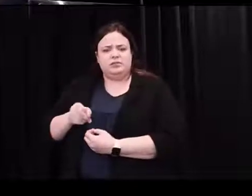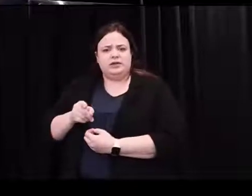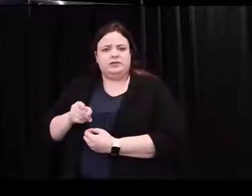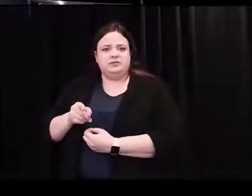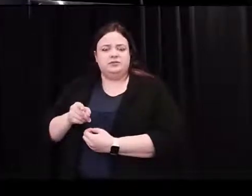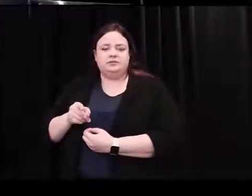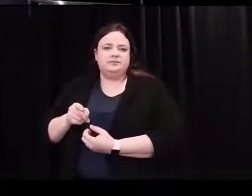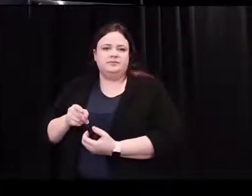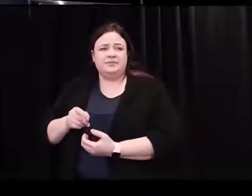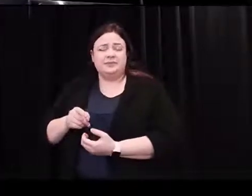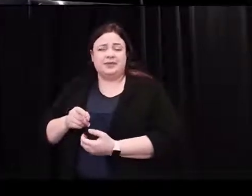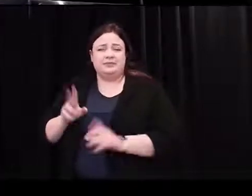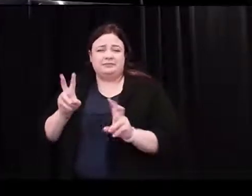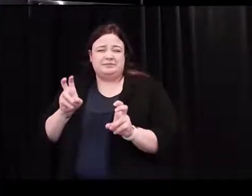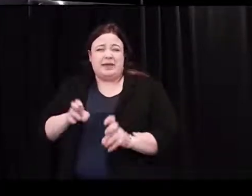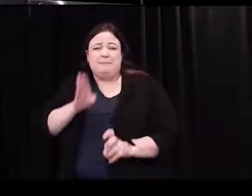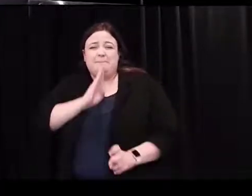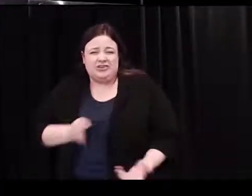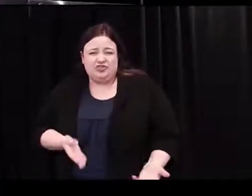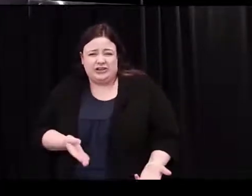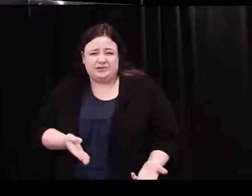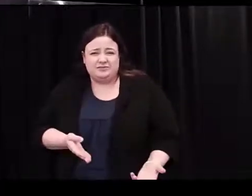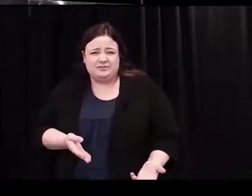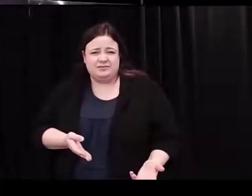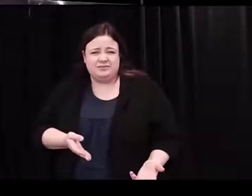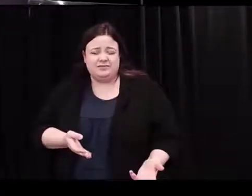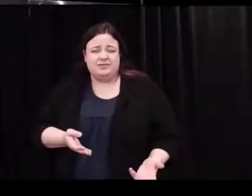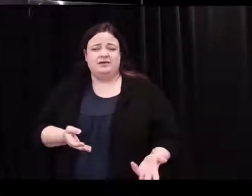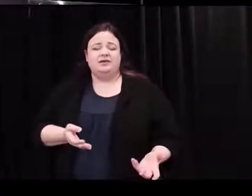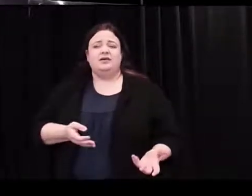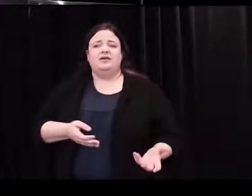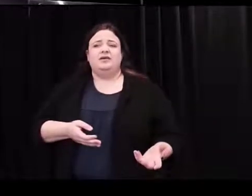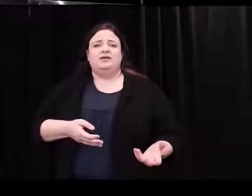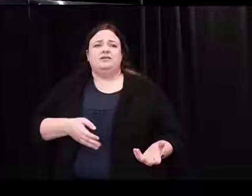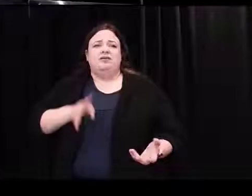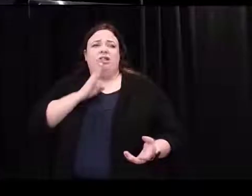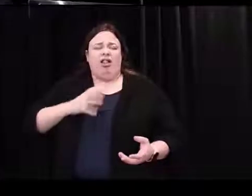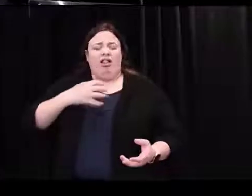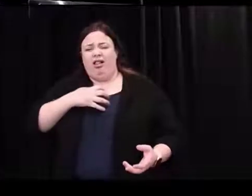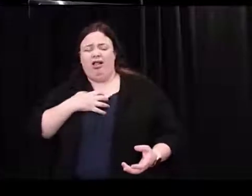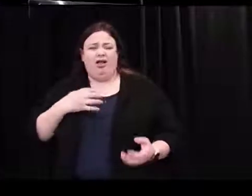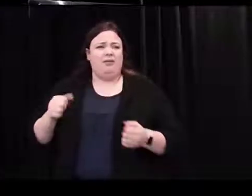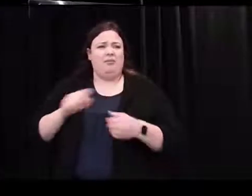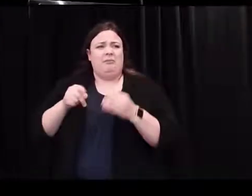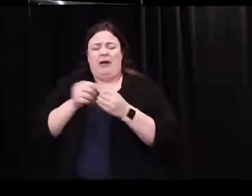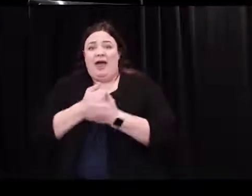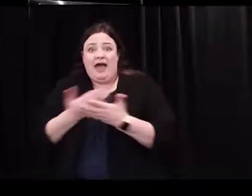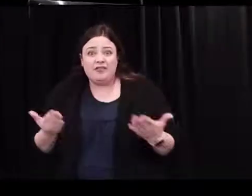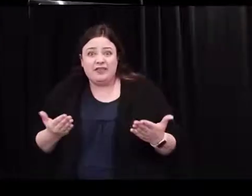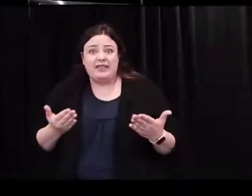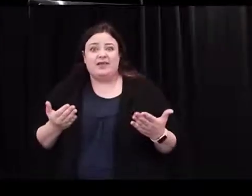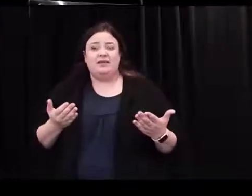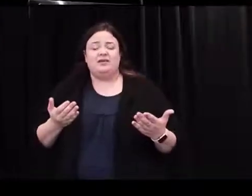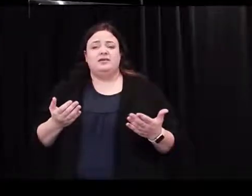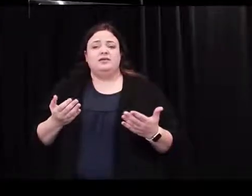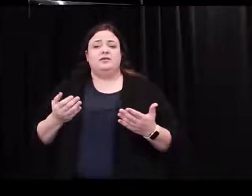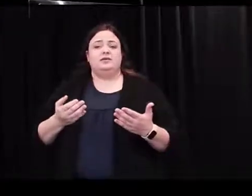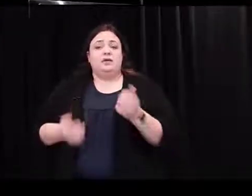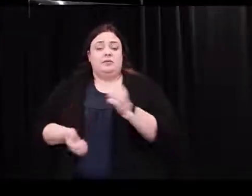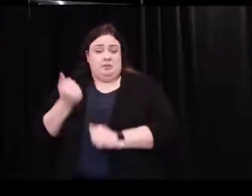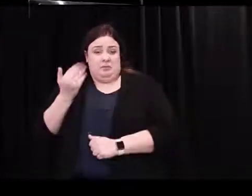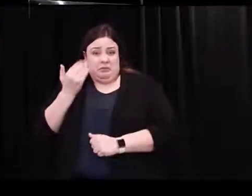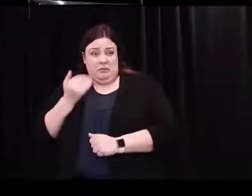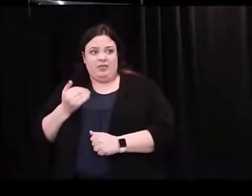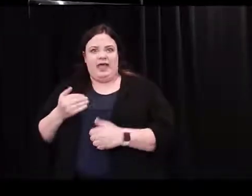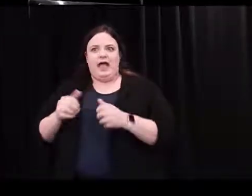word, bitching- okay- about everything, mostly because they had chronic pain. And that was a